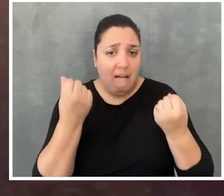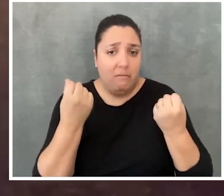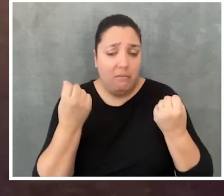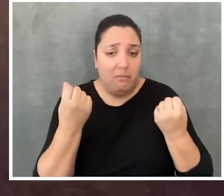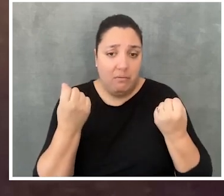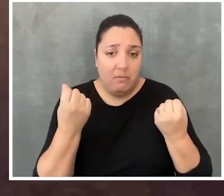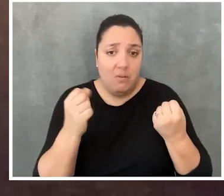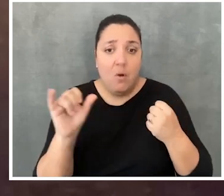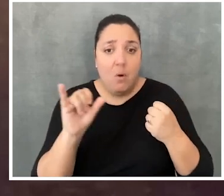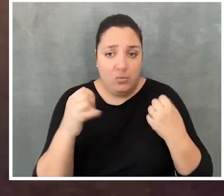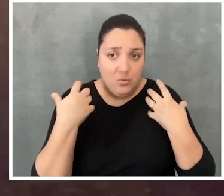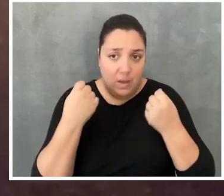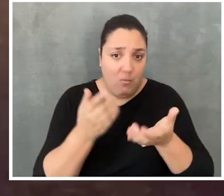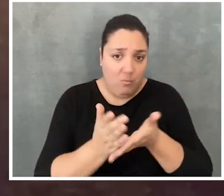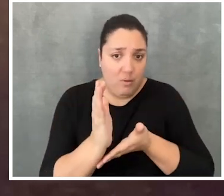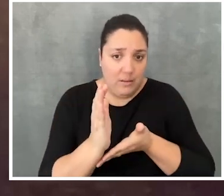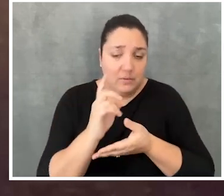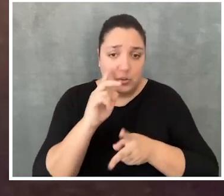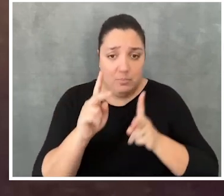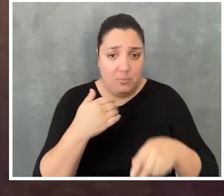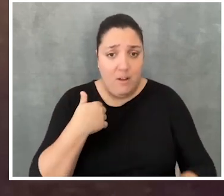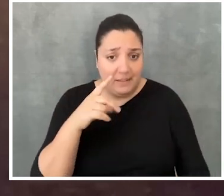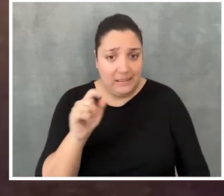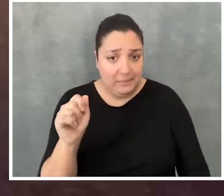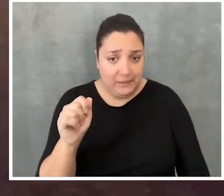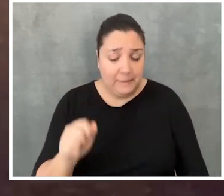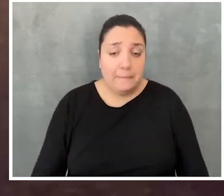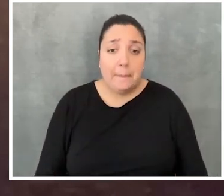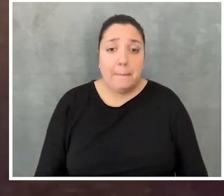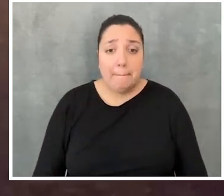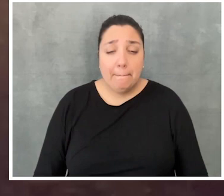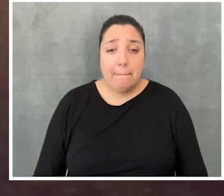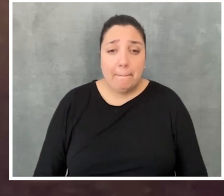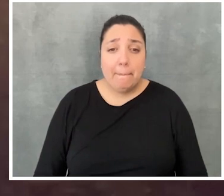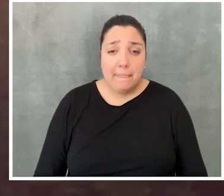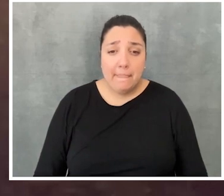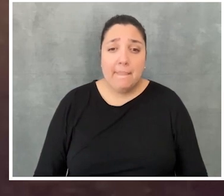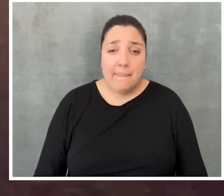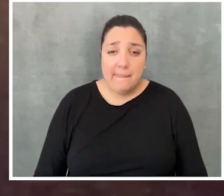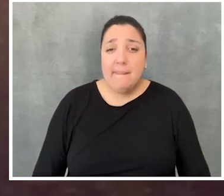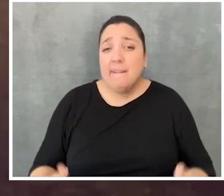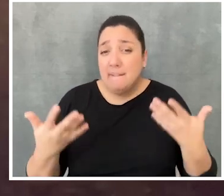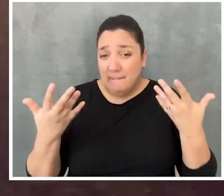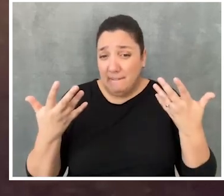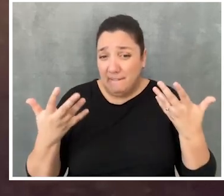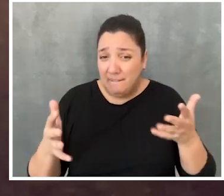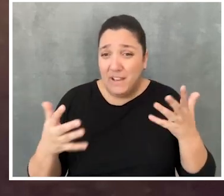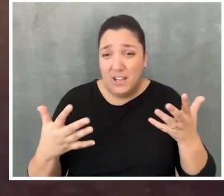of people with disabilities. And we talked a little bit about the Dobbs decision, the overturning of Roe,